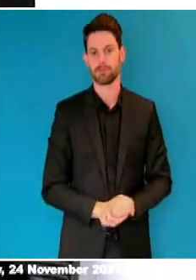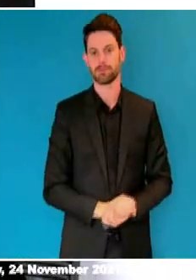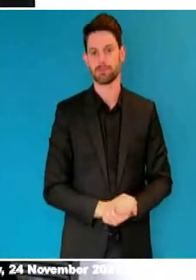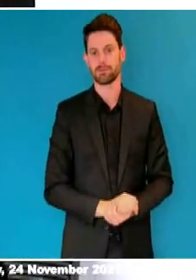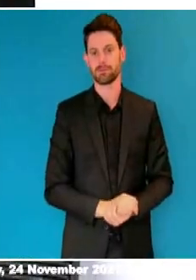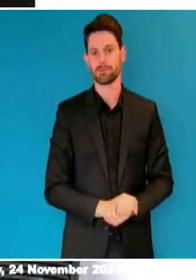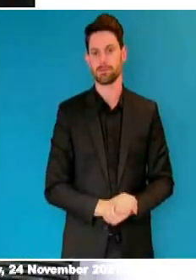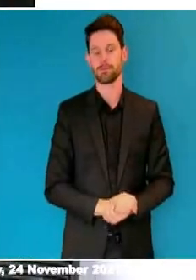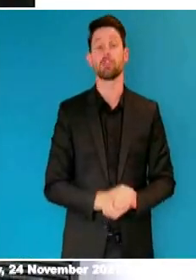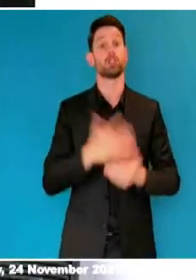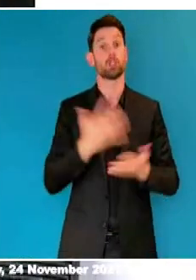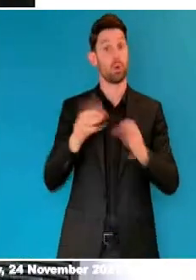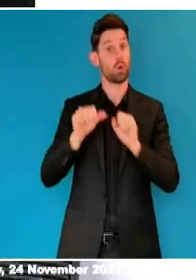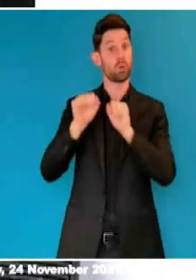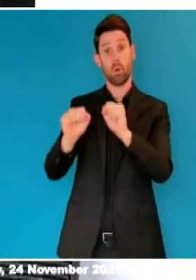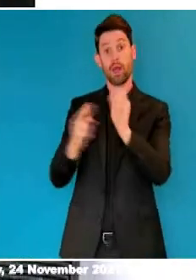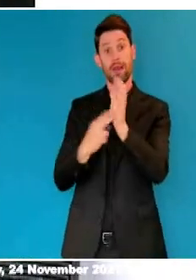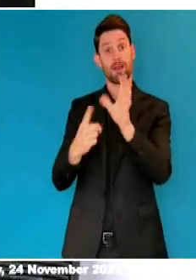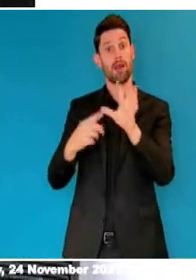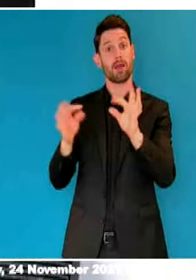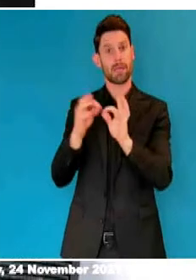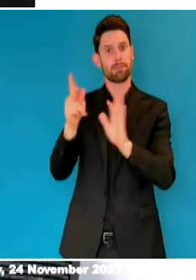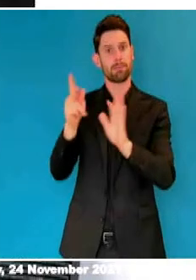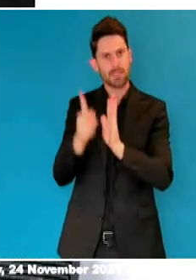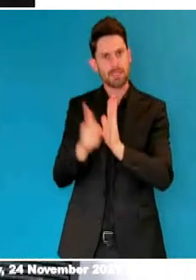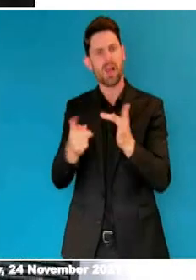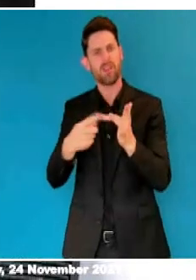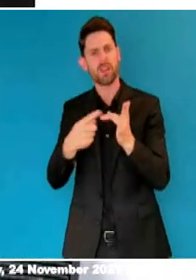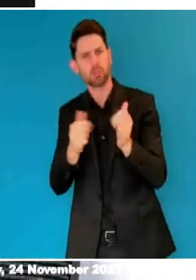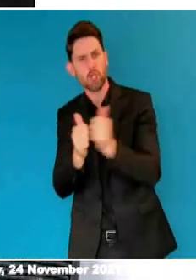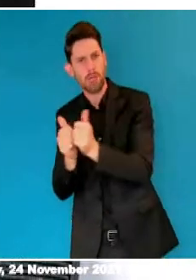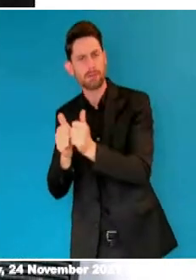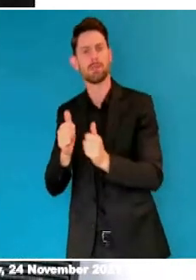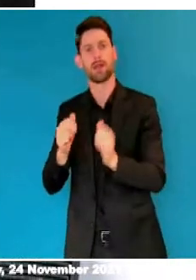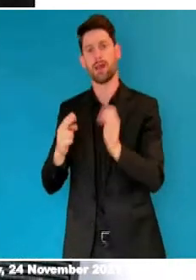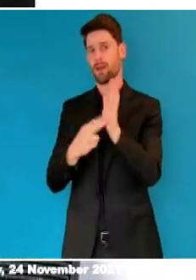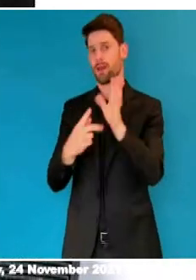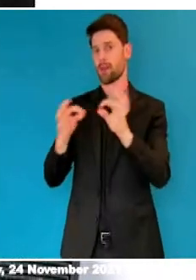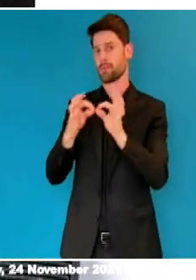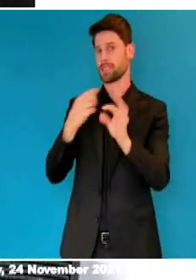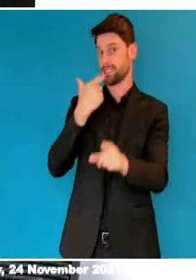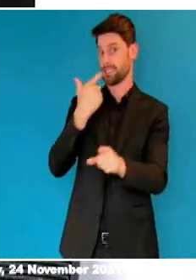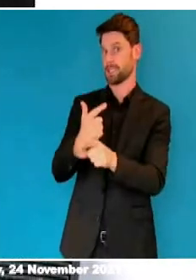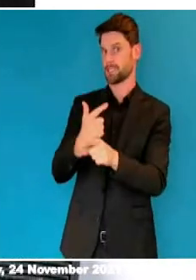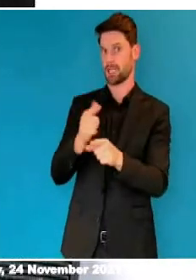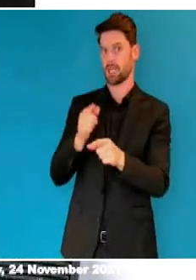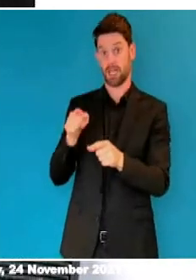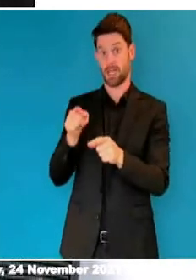In your policy and supporting documents, NAB refers to adjustments as something which